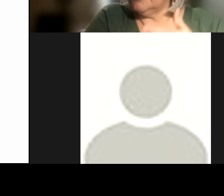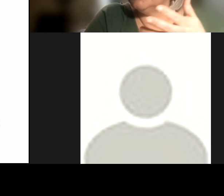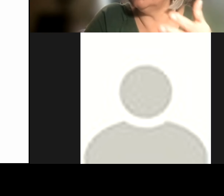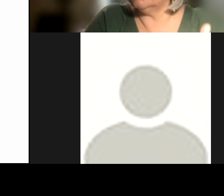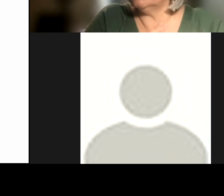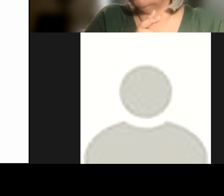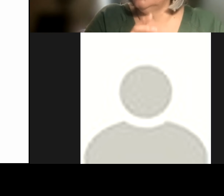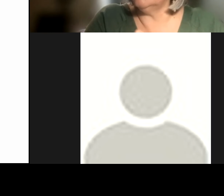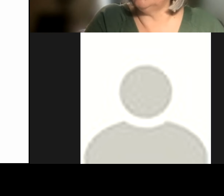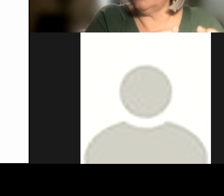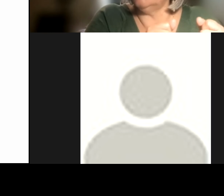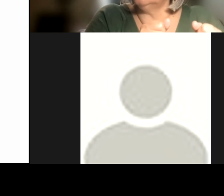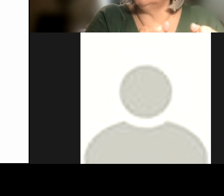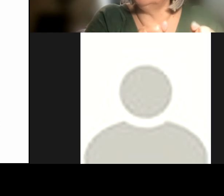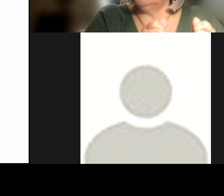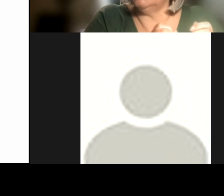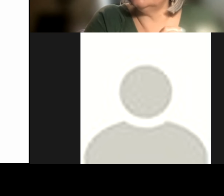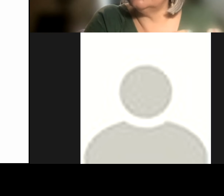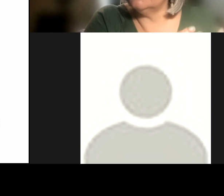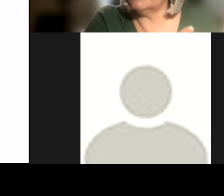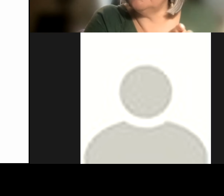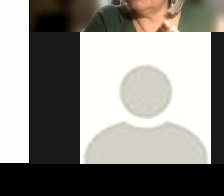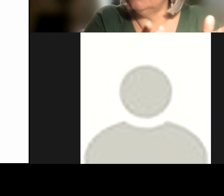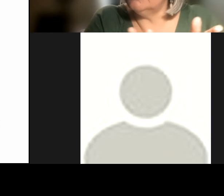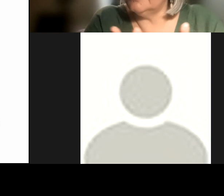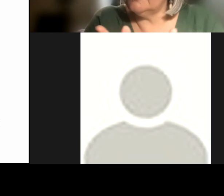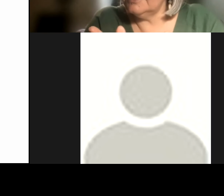up here. Because we're talking about action. We're wanting to do something new or different